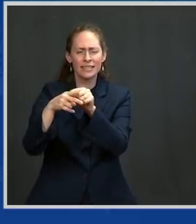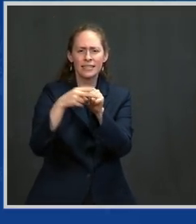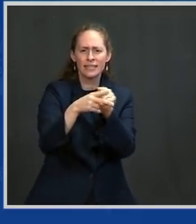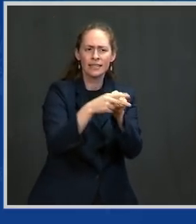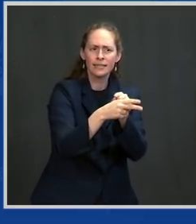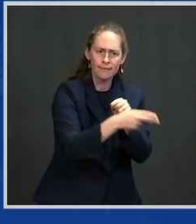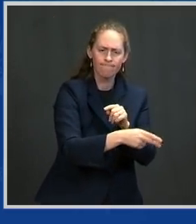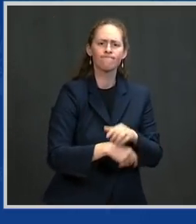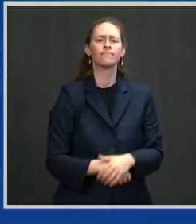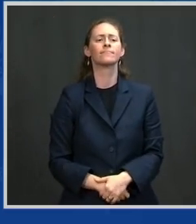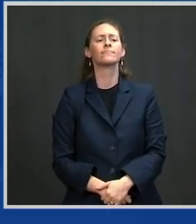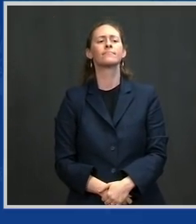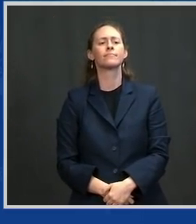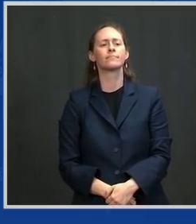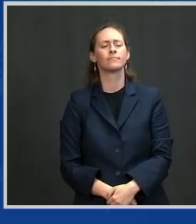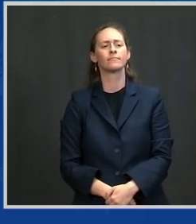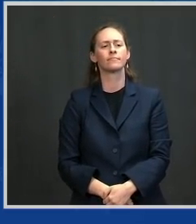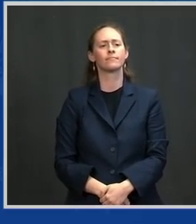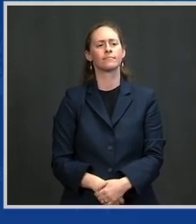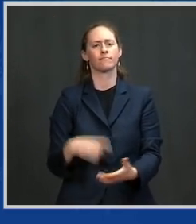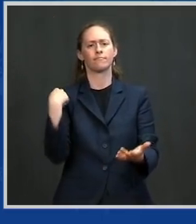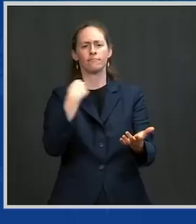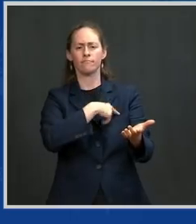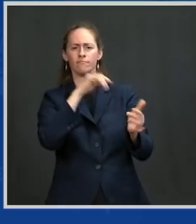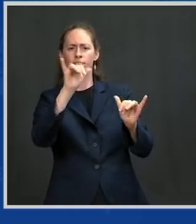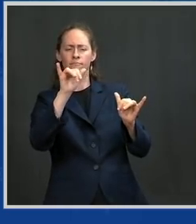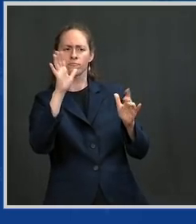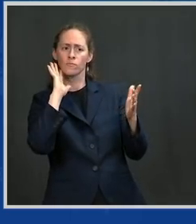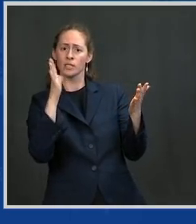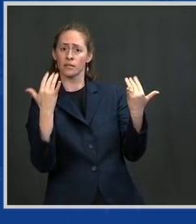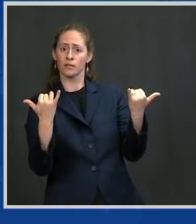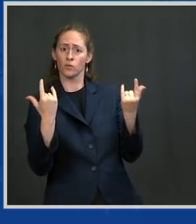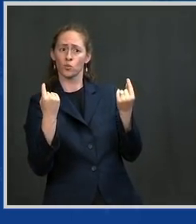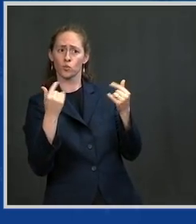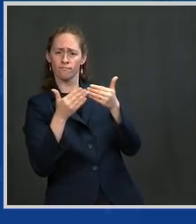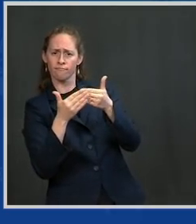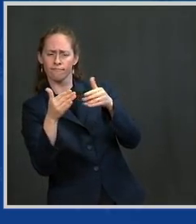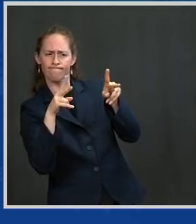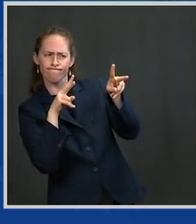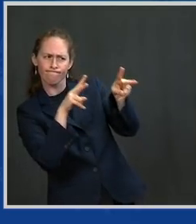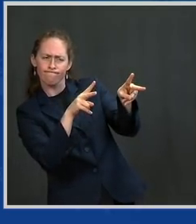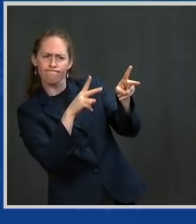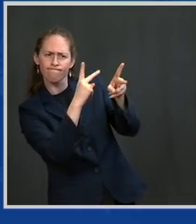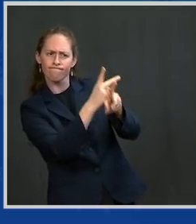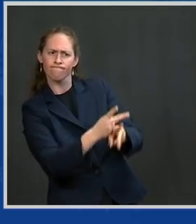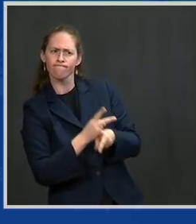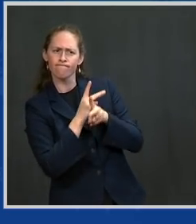while keeping a sharp -- very sharp on our ability to deter and defend against threats.